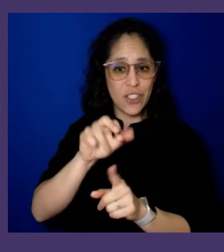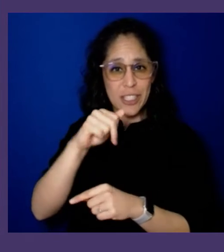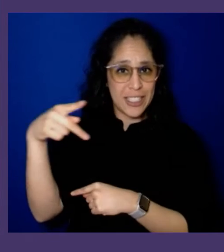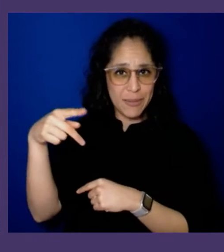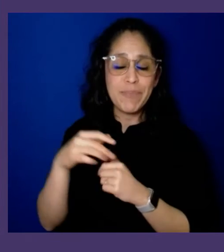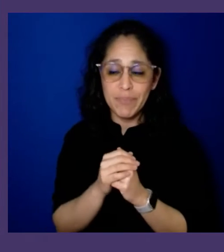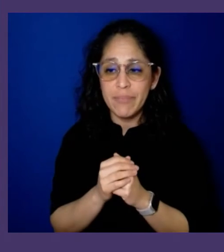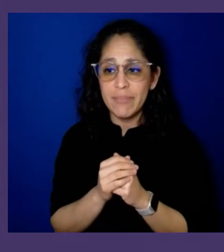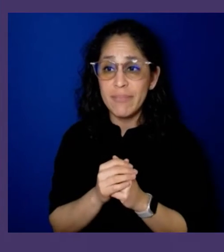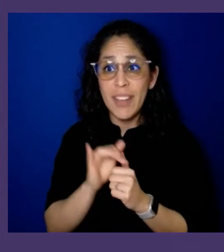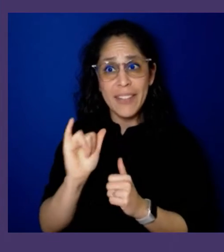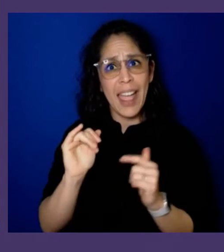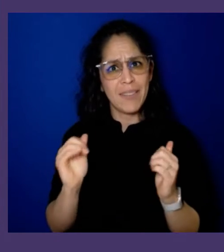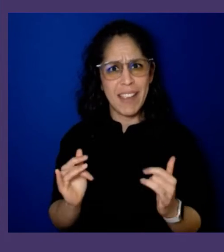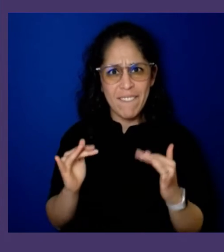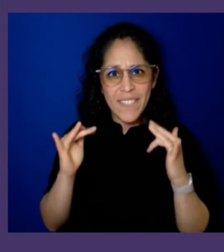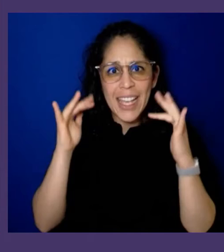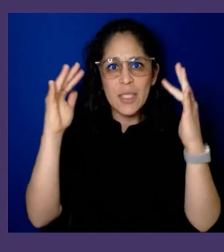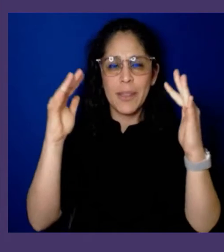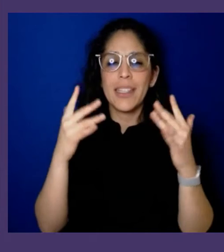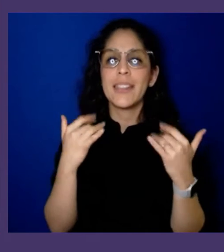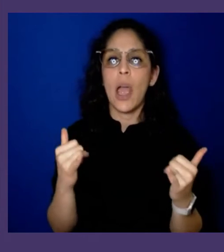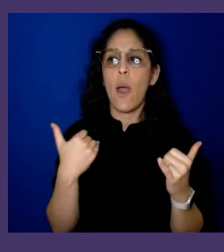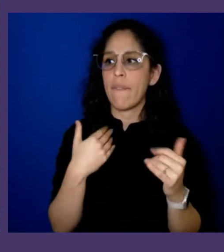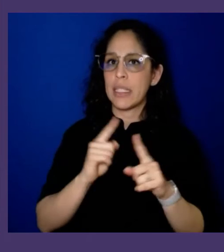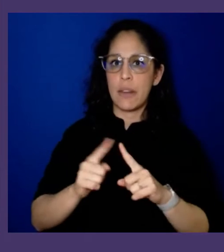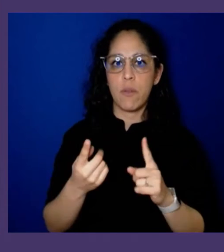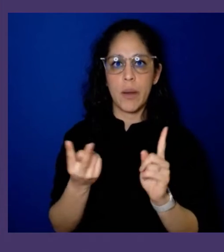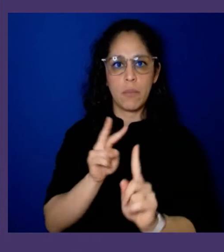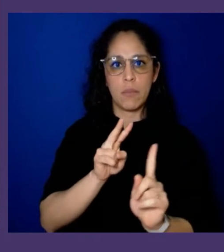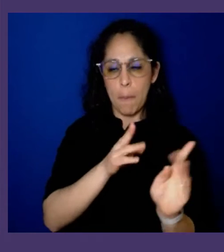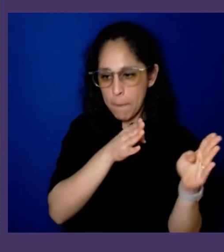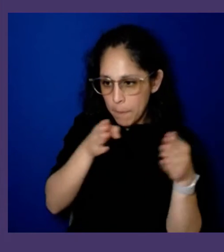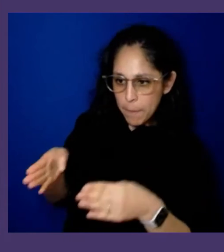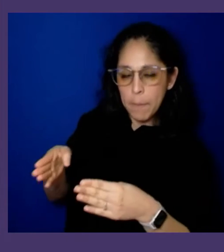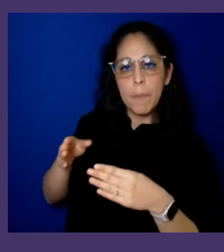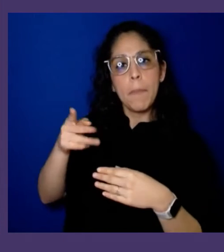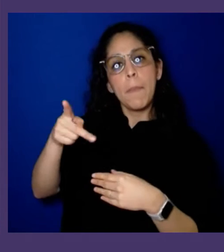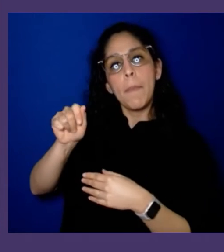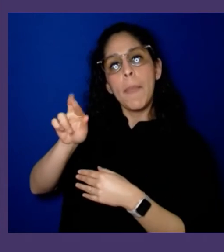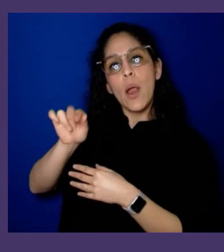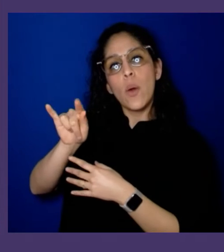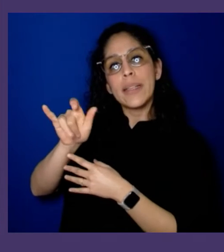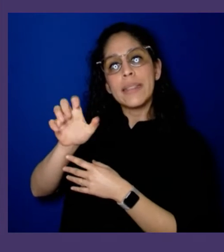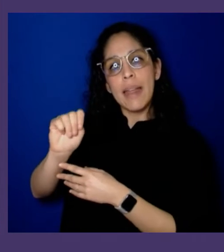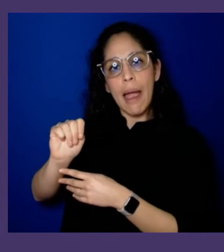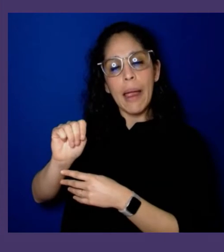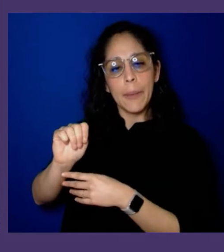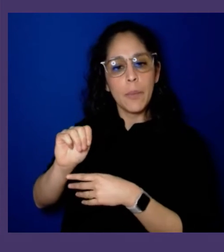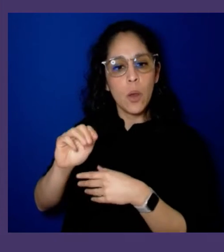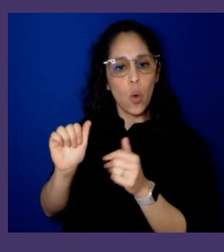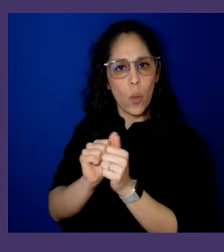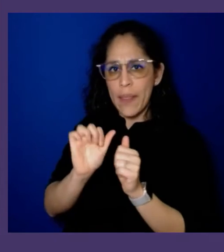there's a paradigm shift in the way that developers go about their work. Microsoft is certainly at the forefront of some of these innovations.